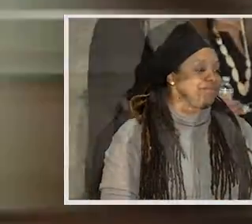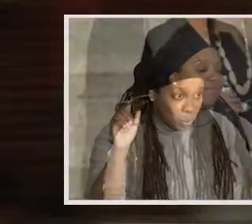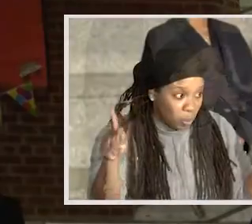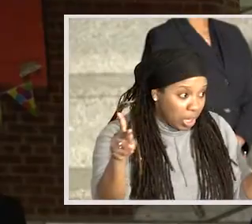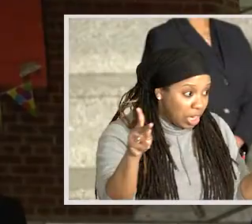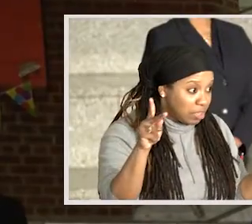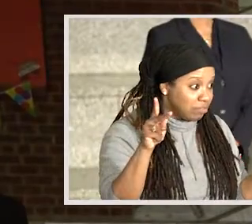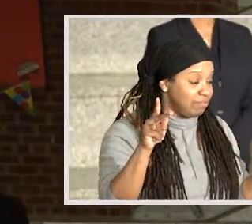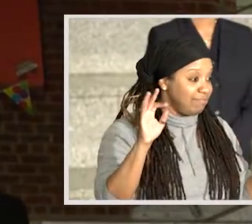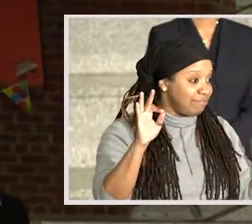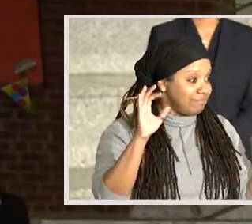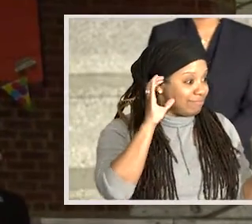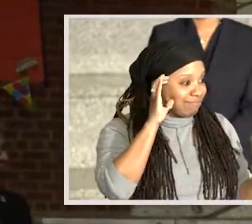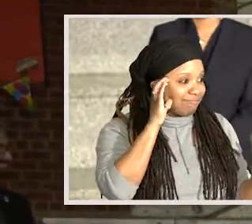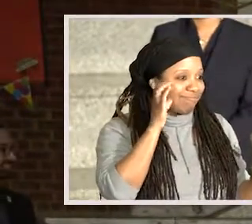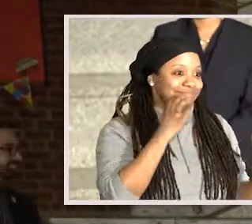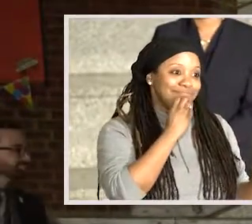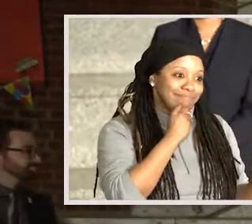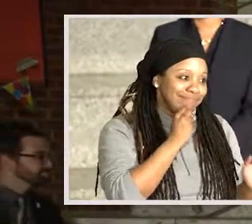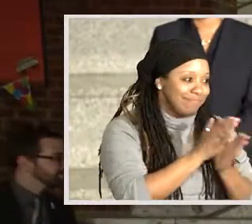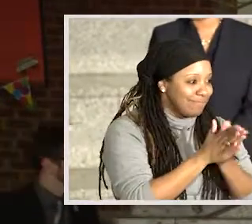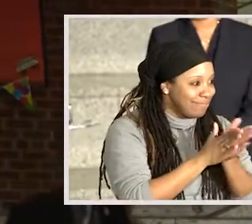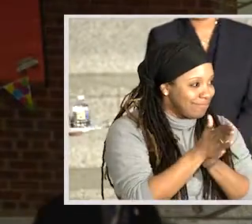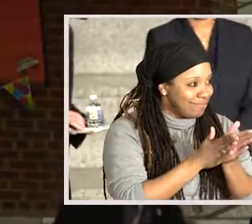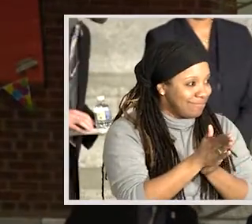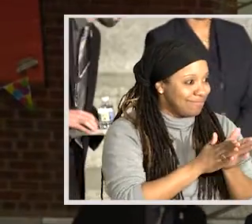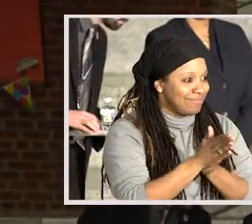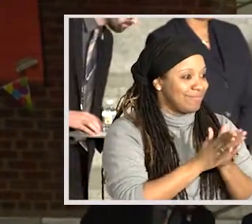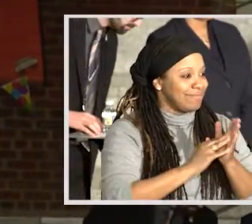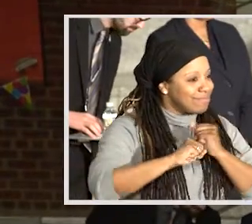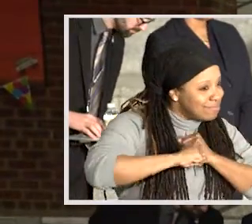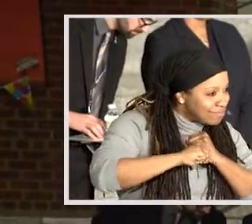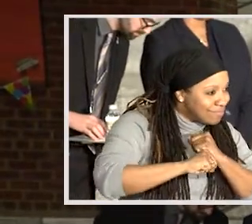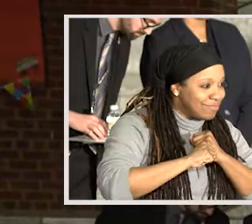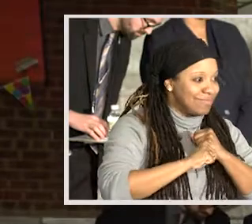PRETTY IMPASSIONED PITCHES FROM OUR DEPUTY MAYORS AND SO